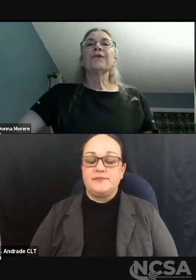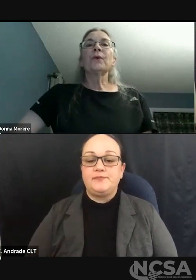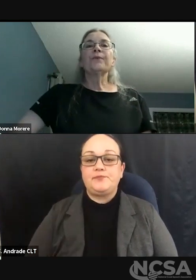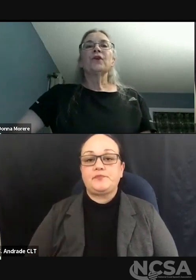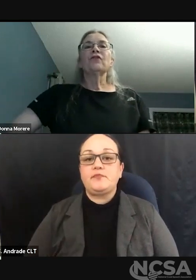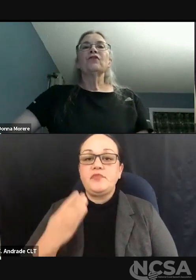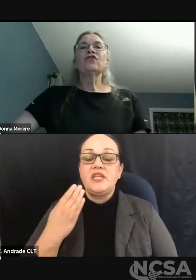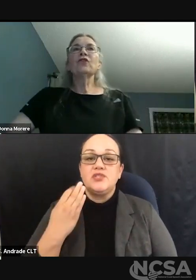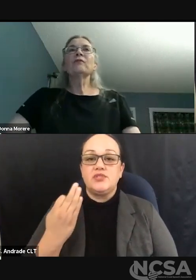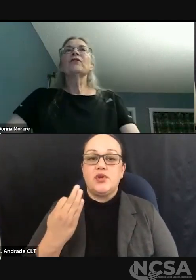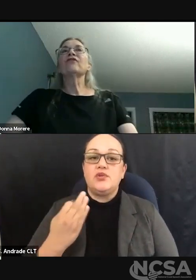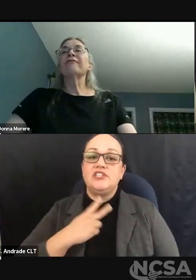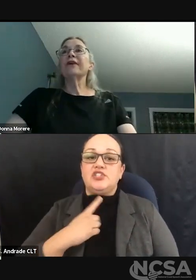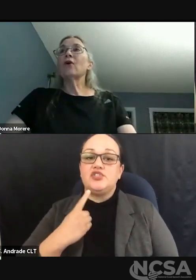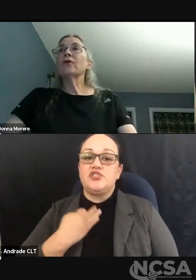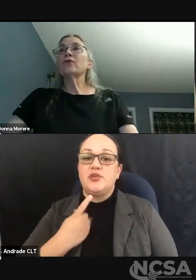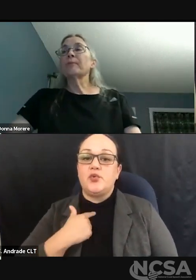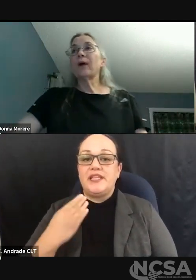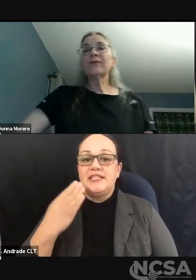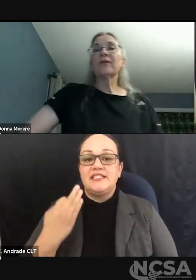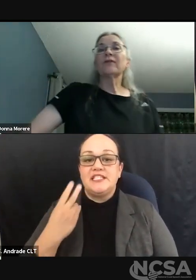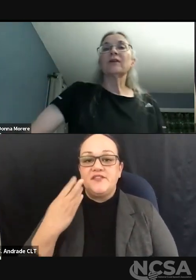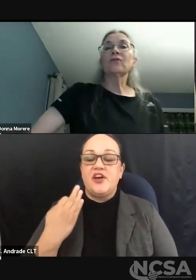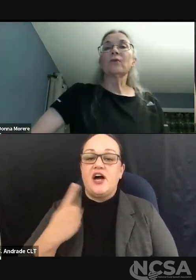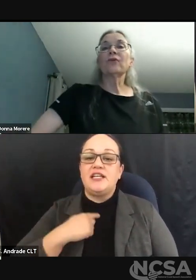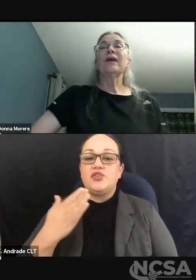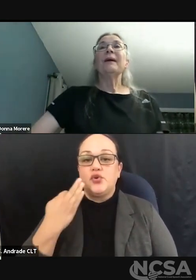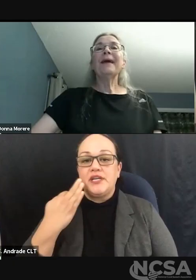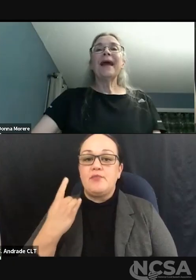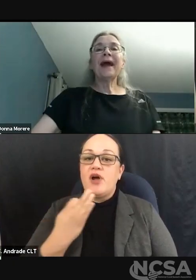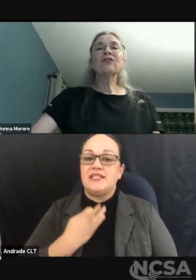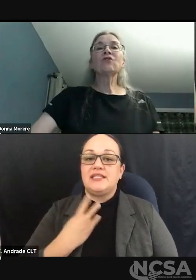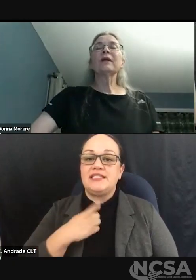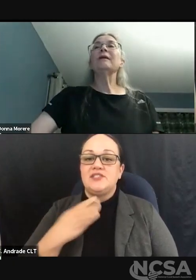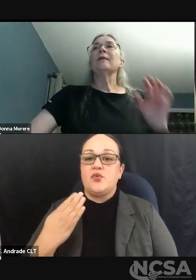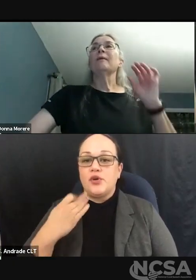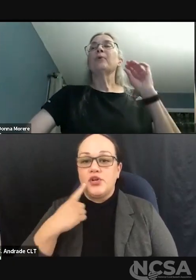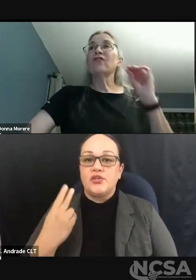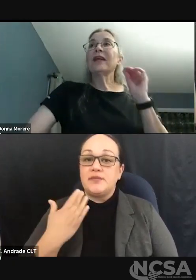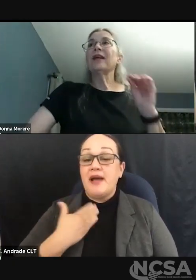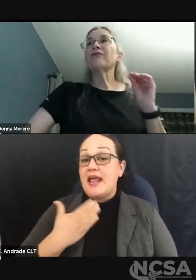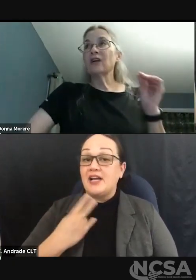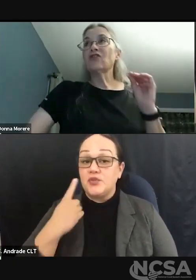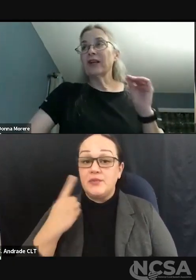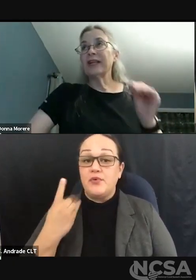So children, with severe auditory processing disorders may actually present as functionally deaf.